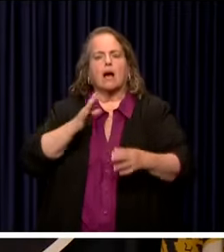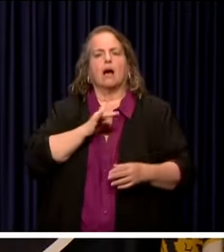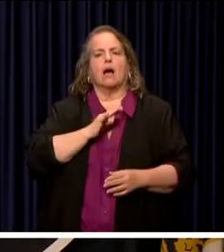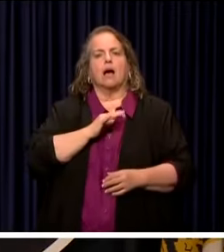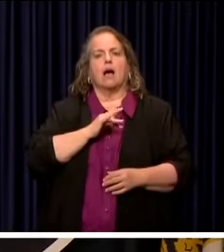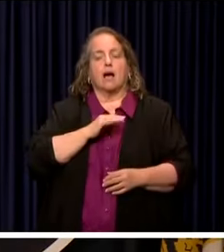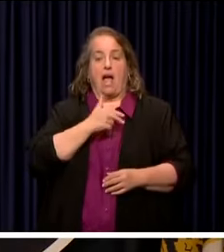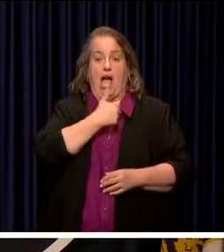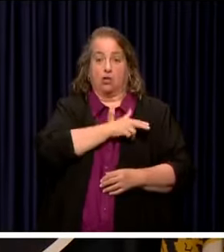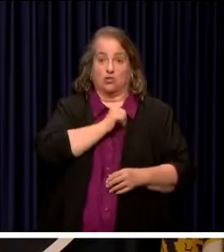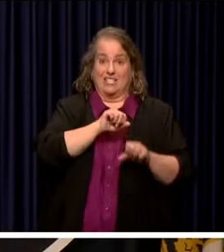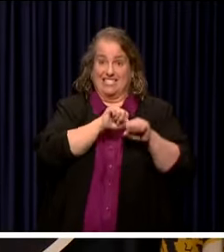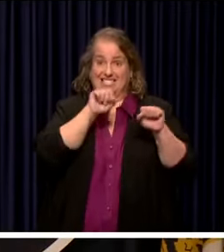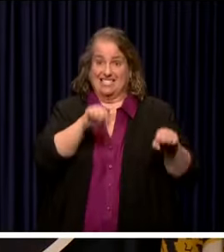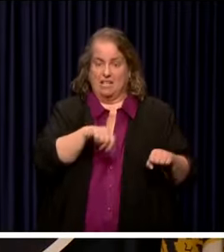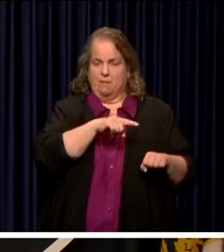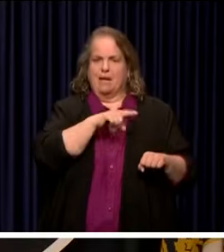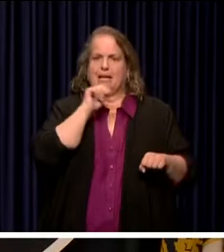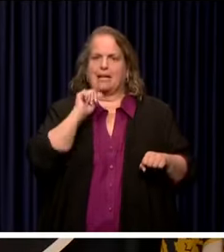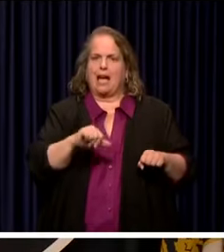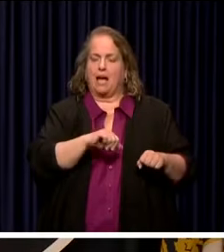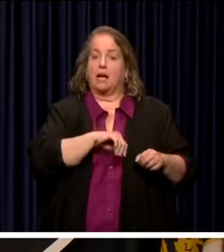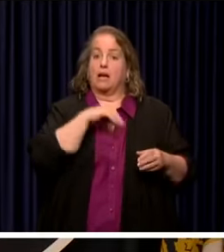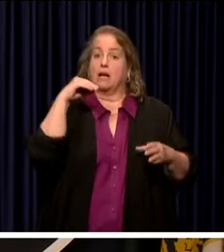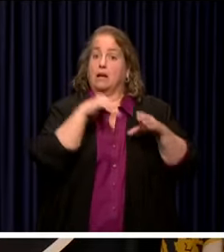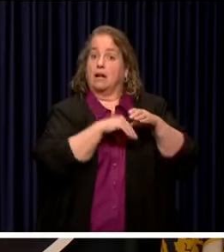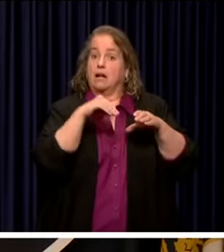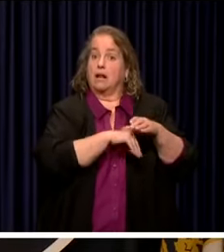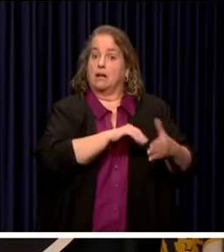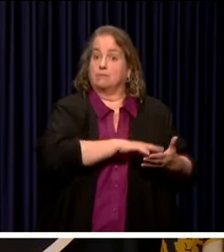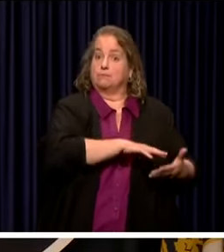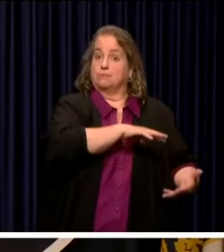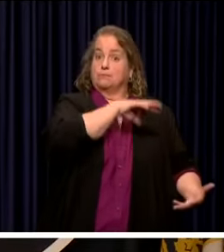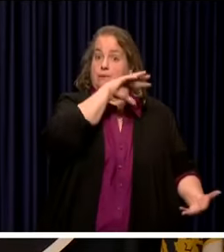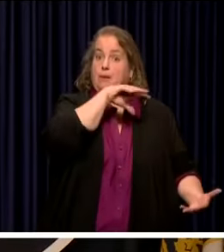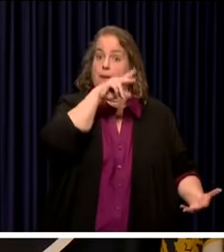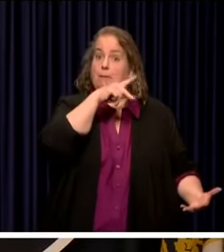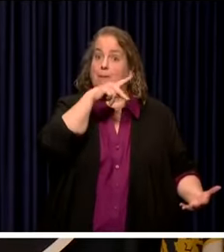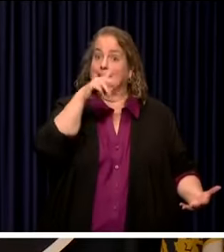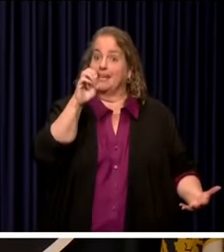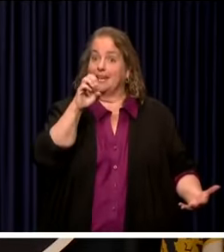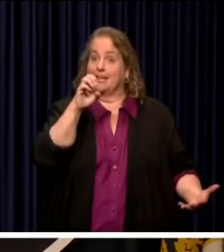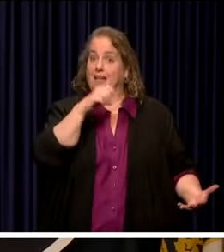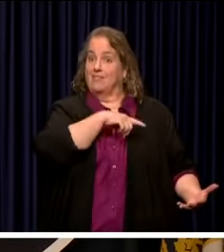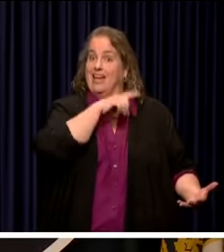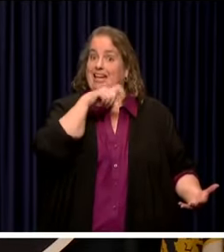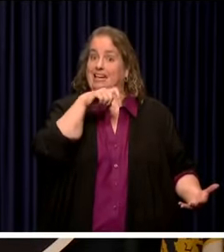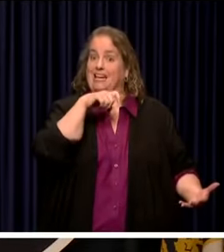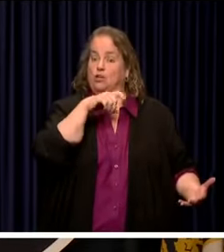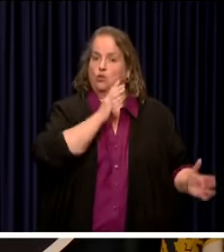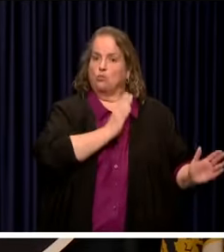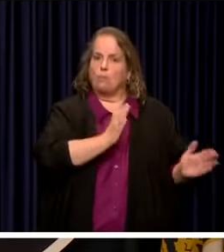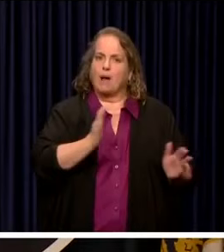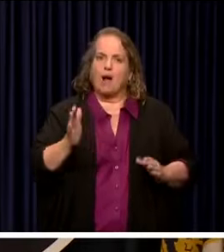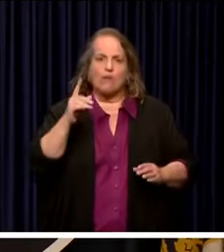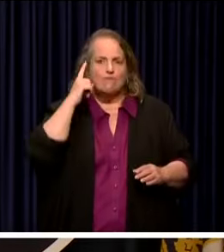POSITIVE FOR COVID. WE HAVE 12 NEW STAFF FROM